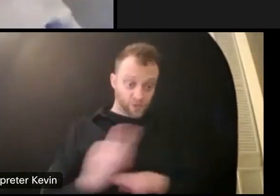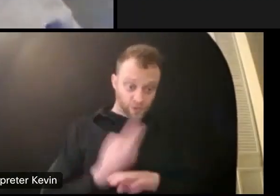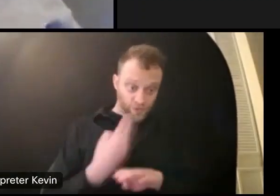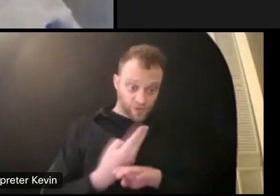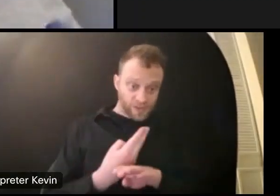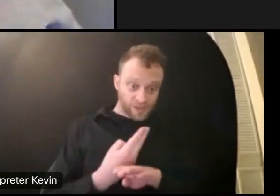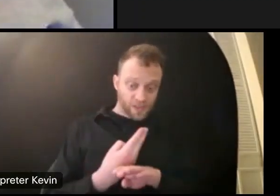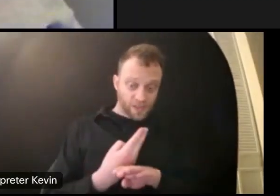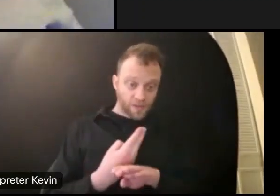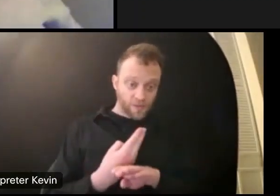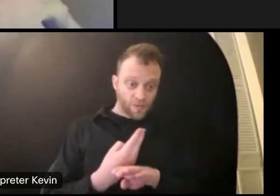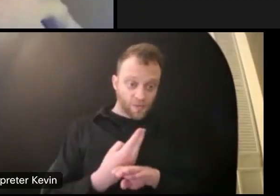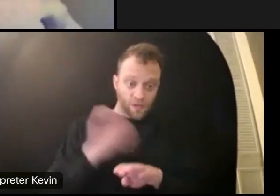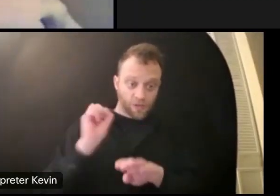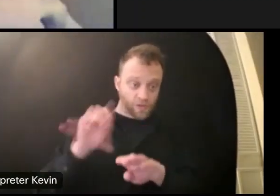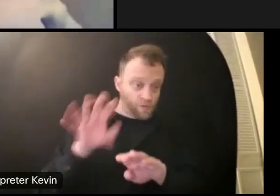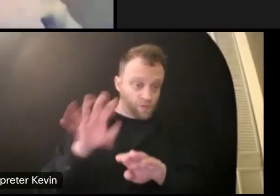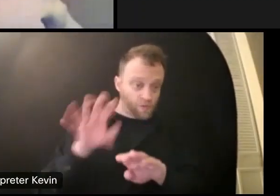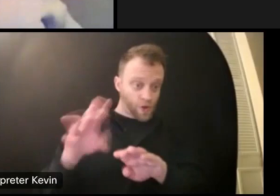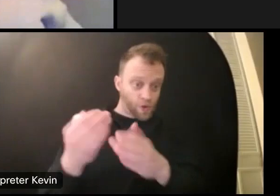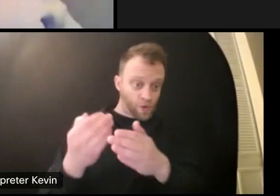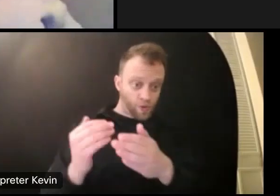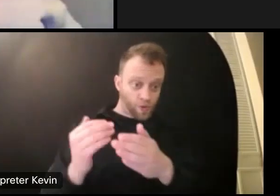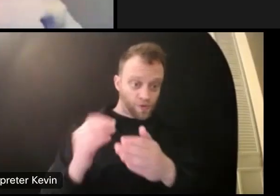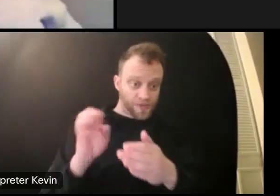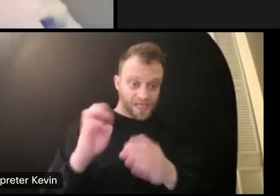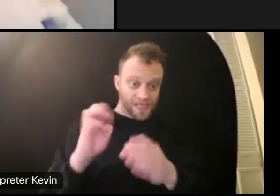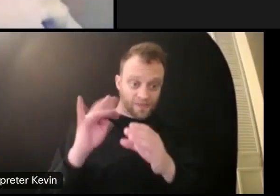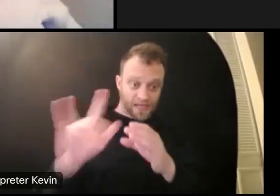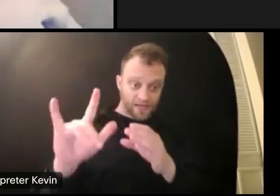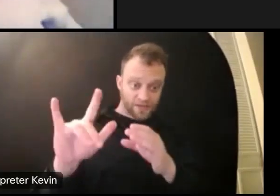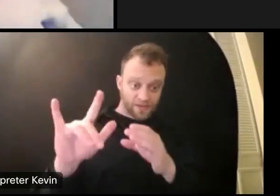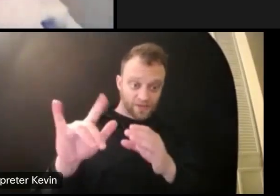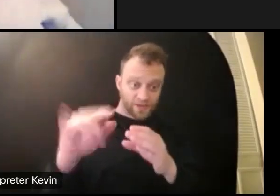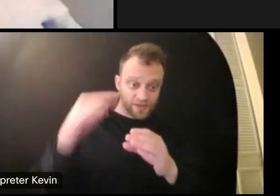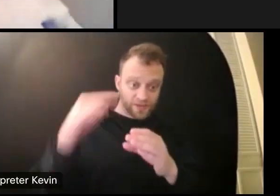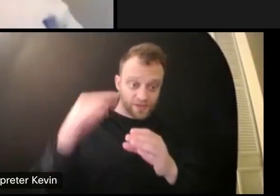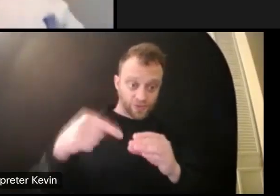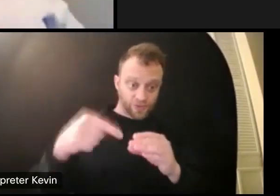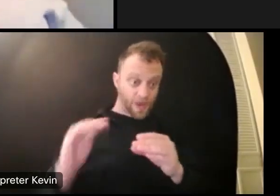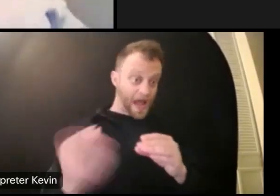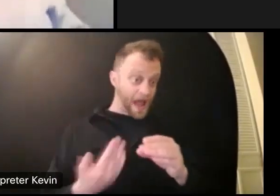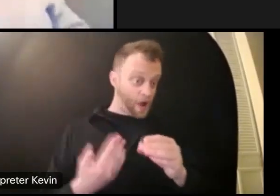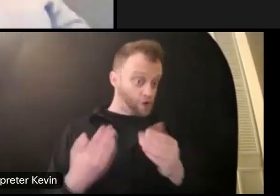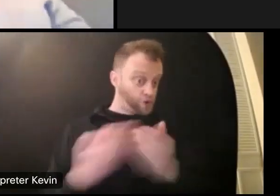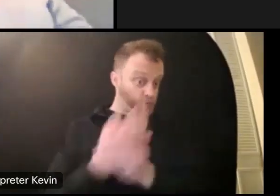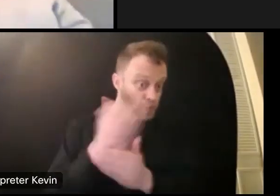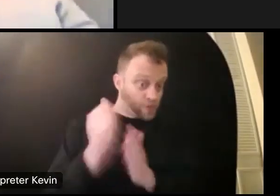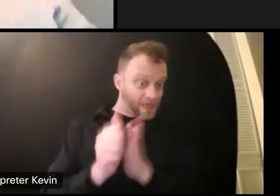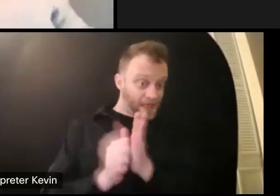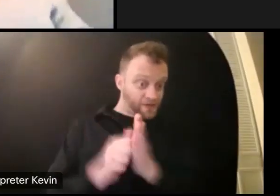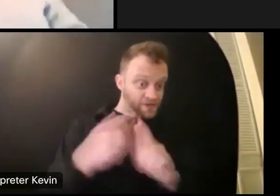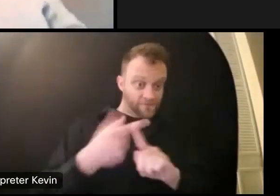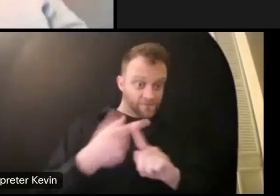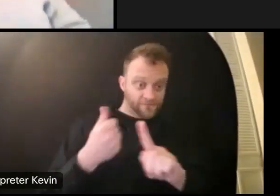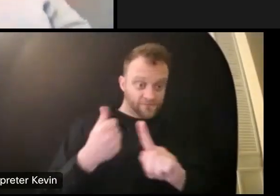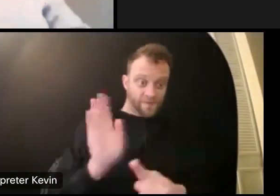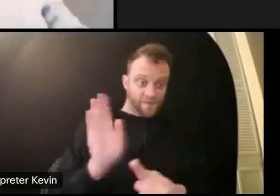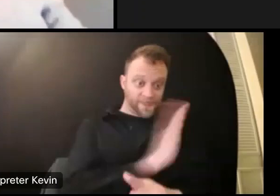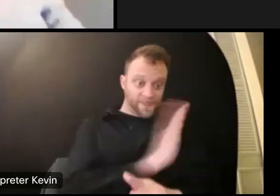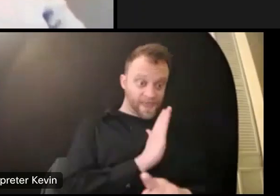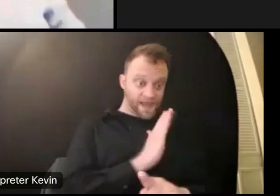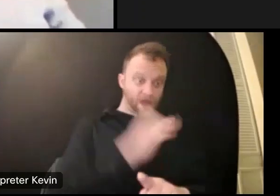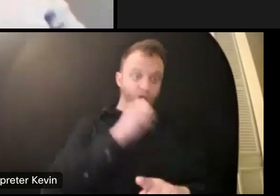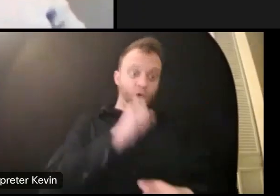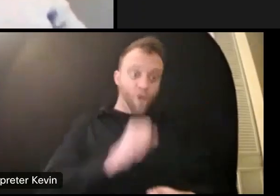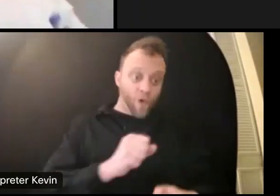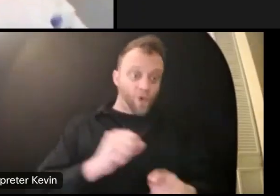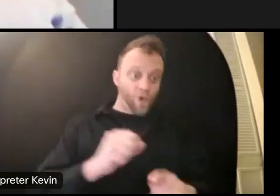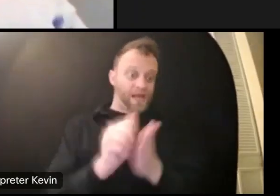into our accounts already? What's the process? (Boese) Oh that's a 152 000 dollar question. We